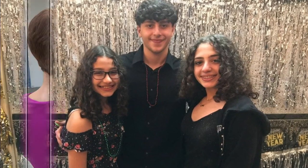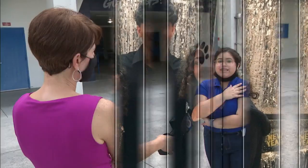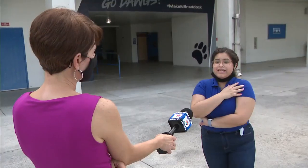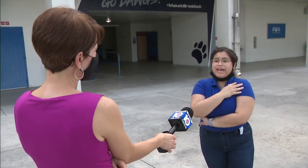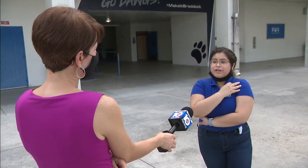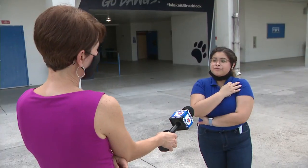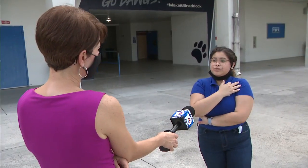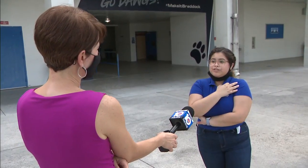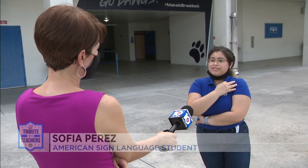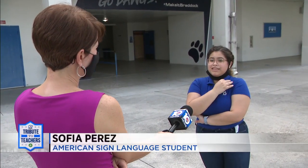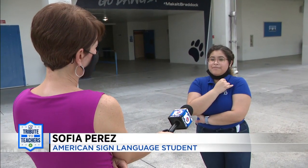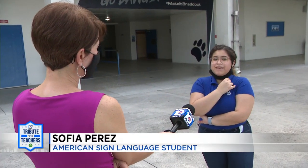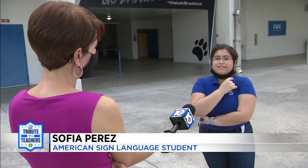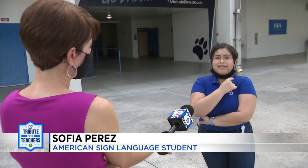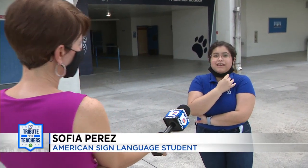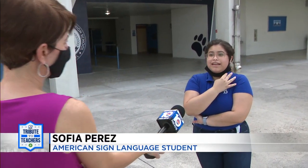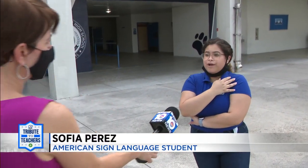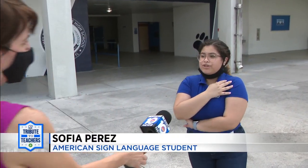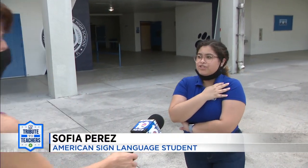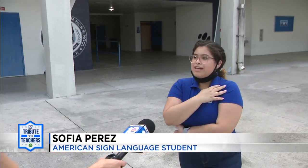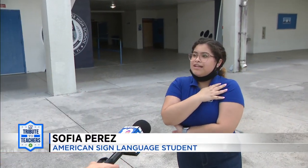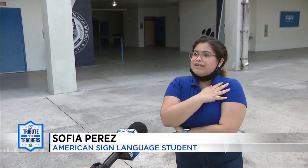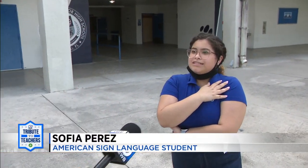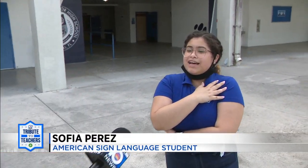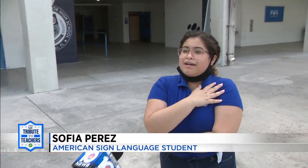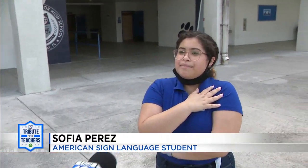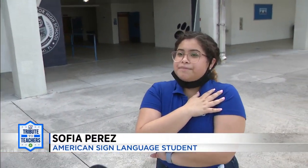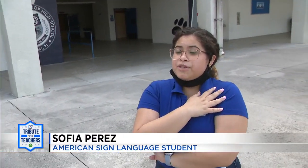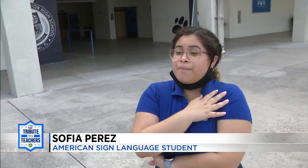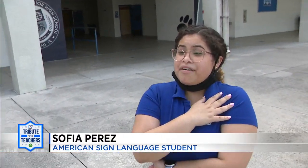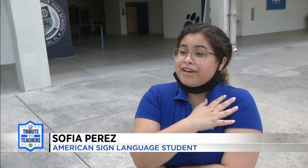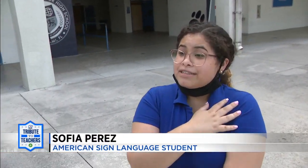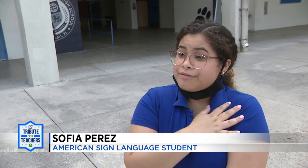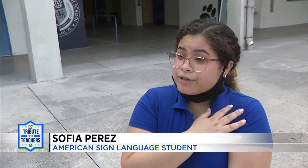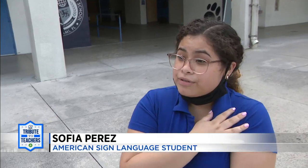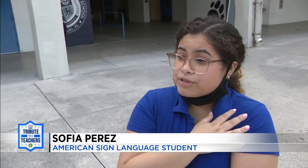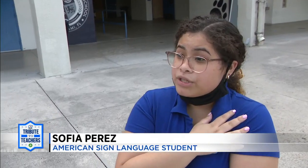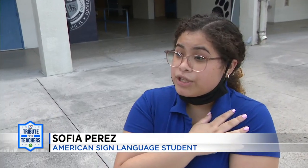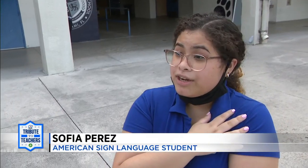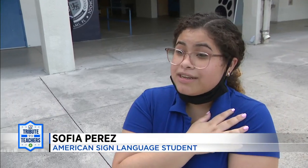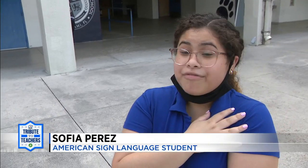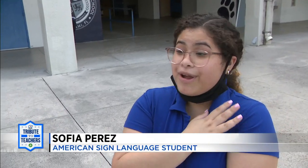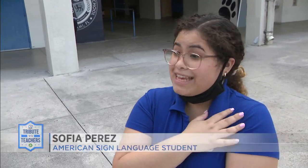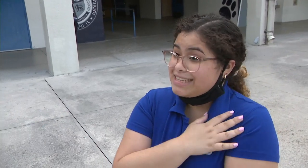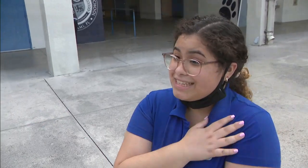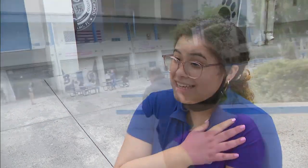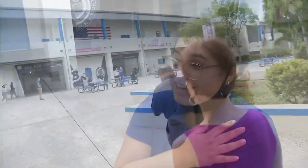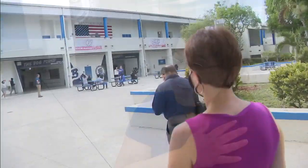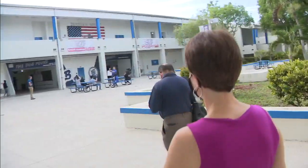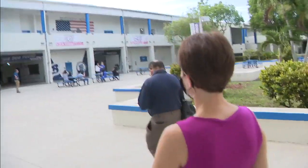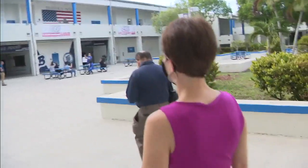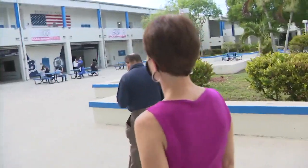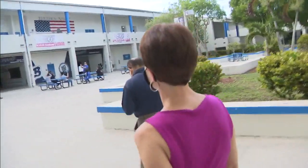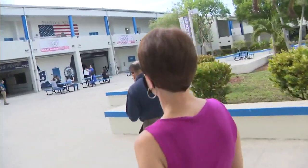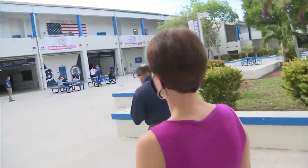HE'S ALSO A LOVING HUSBAND AND FATHER OF THREE.